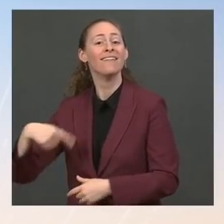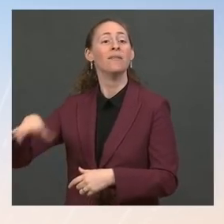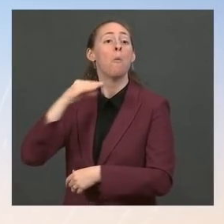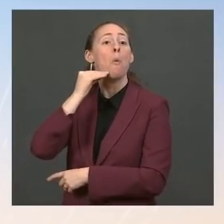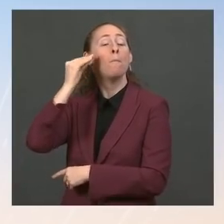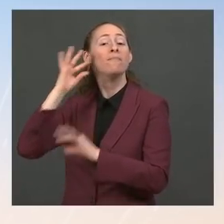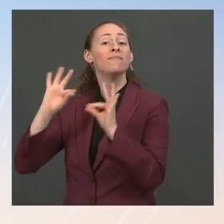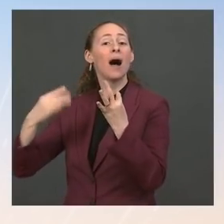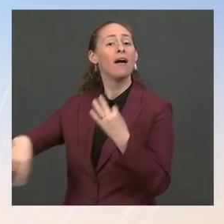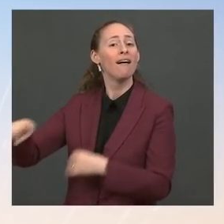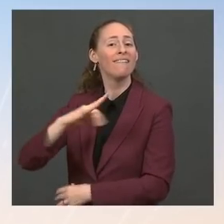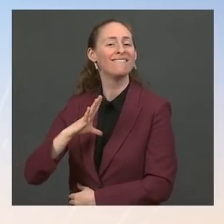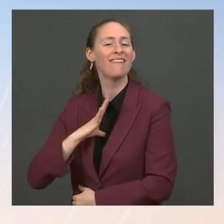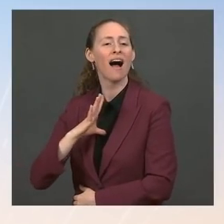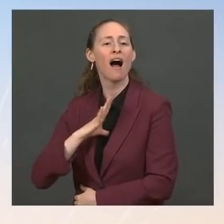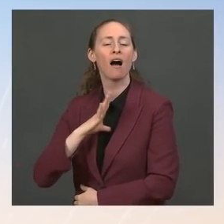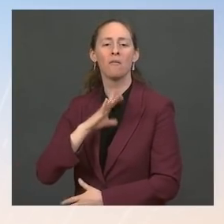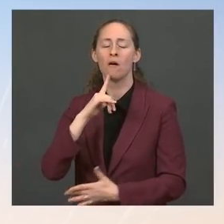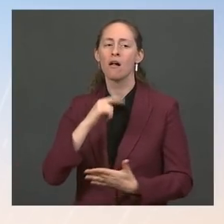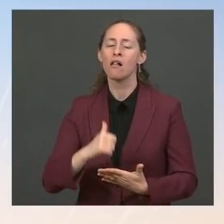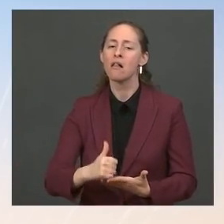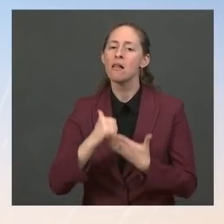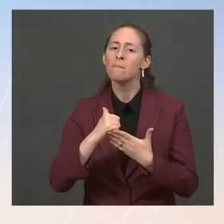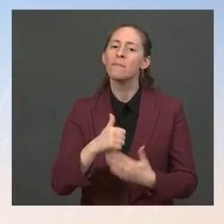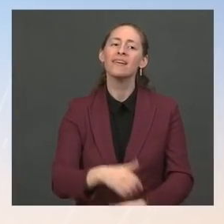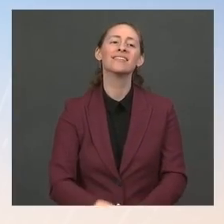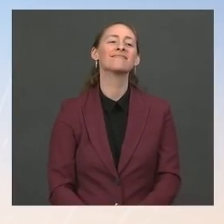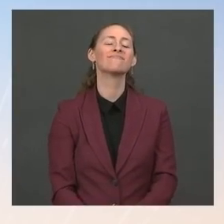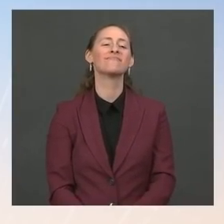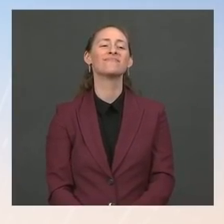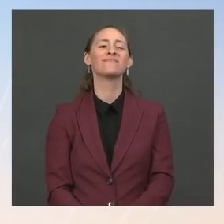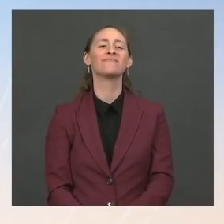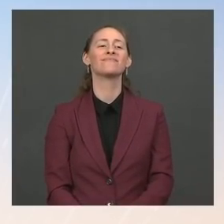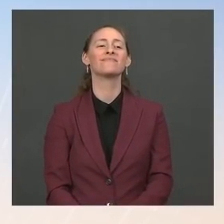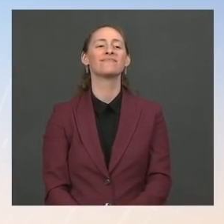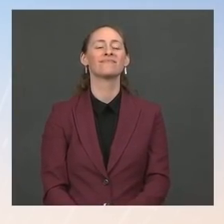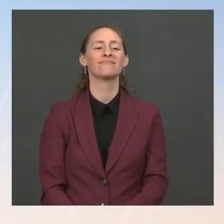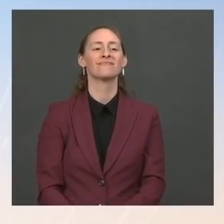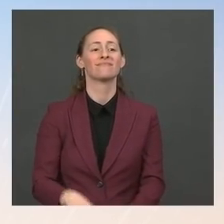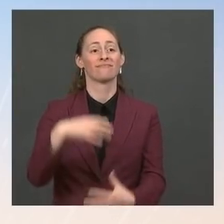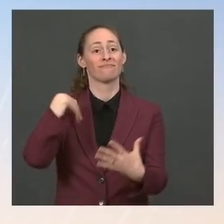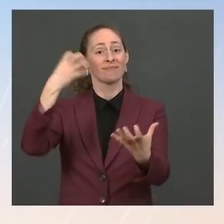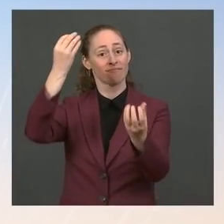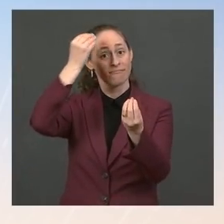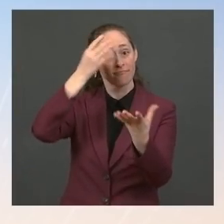that I would be abiding by a 10-day quarantine, which, for the math, it started on November 1st,